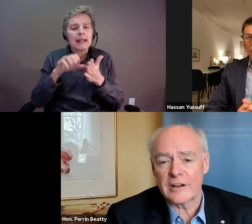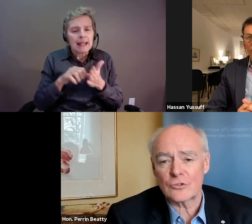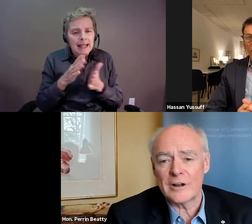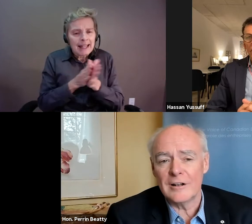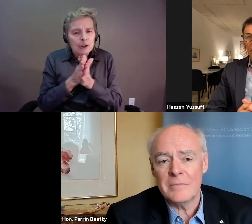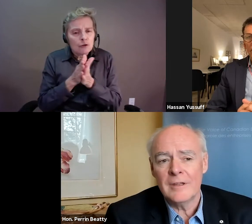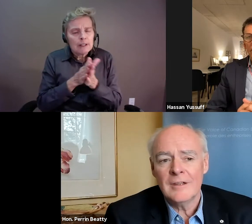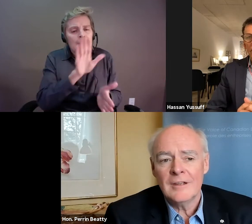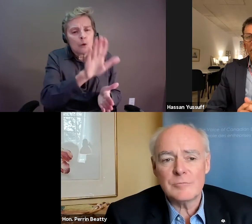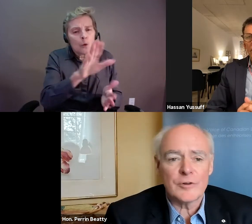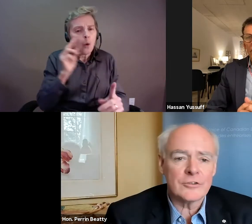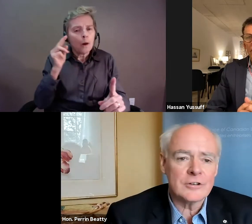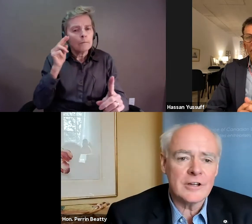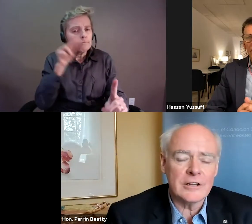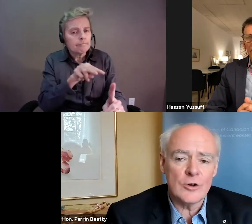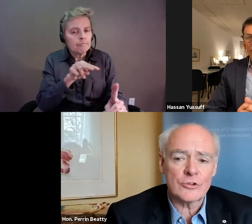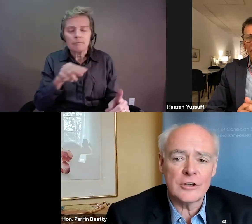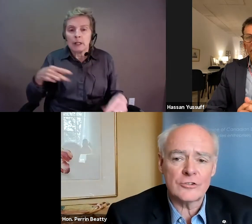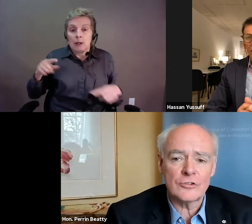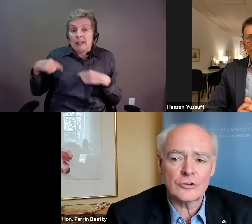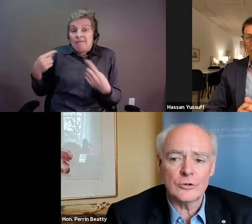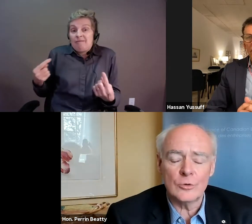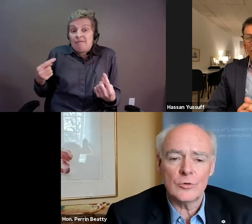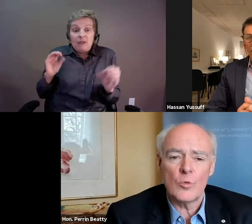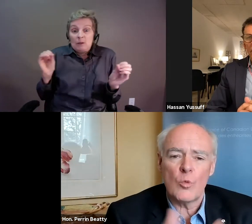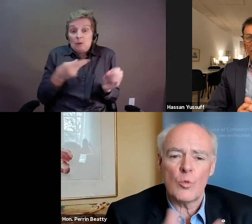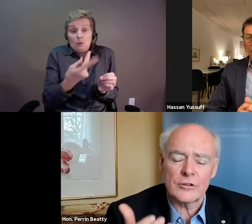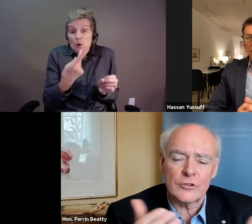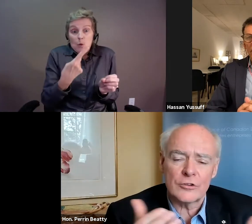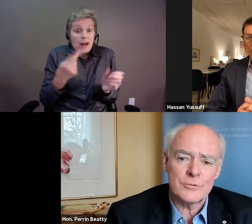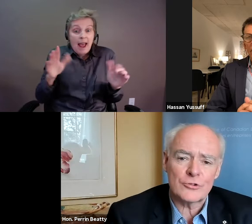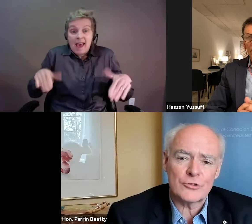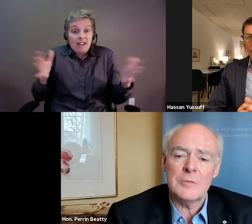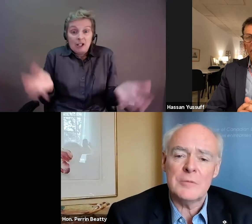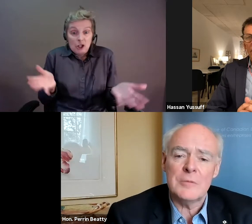chat for the last while, and I'd be interested in getting your sense as to what are the specific